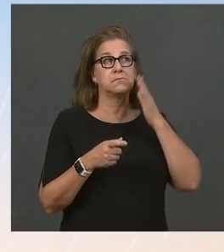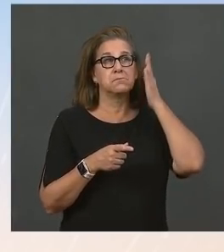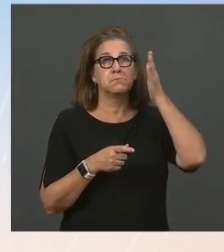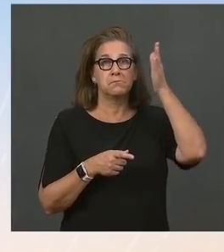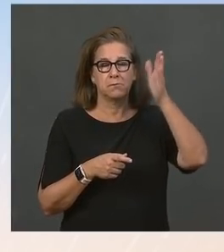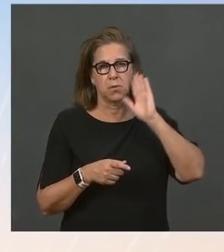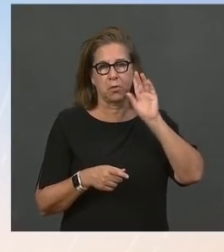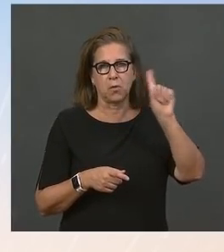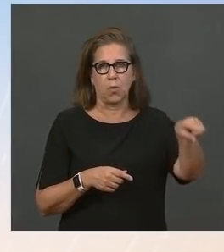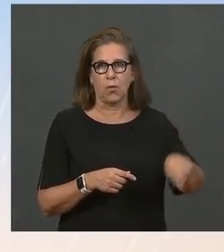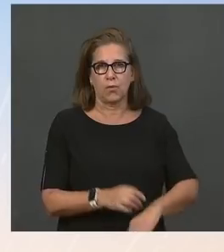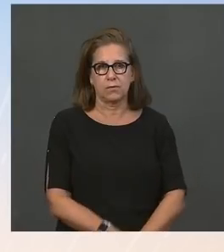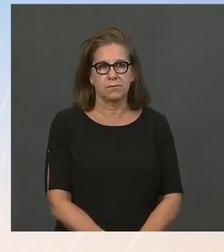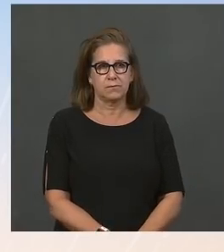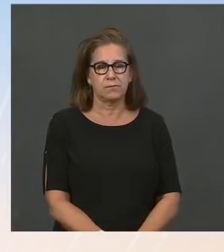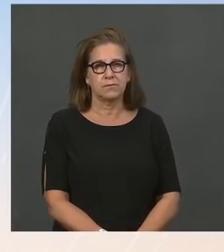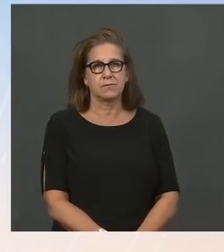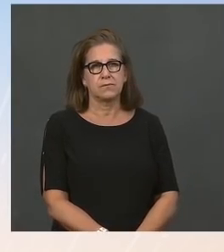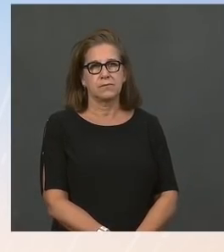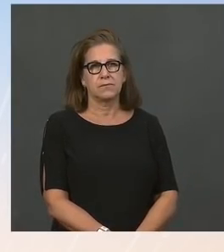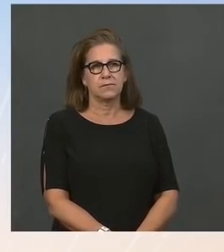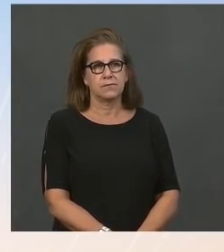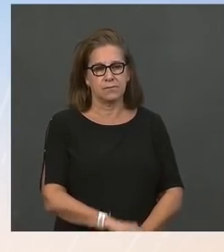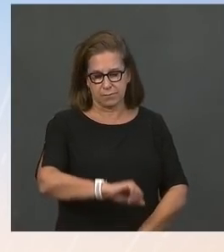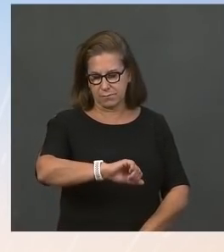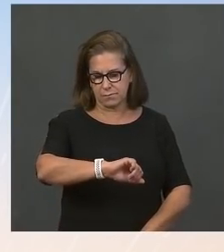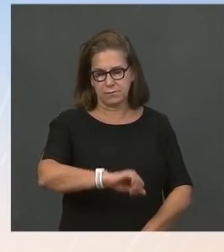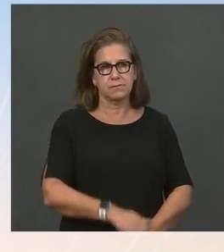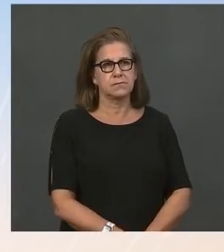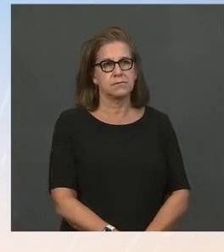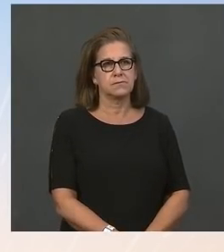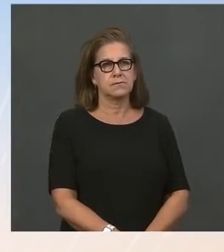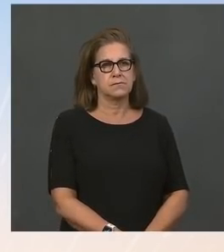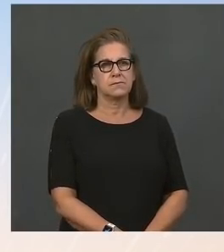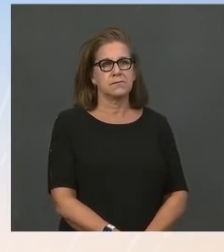I wanted to clarify -- you've been -- you know, earlier, at the start of this,